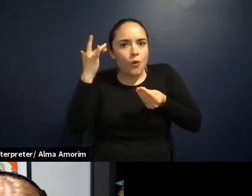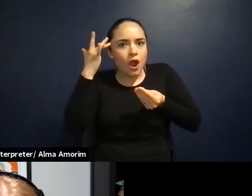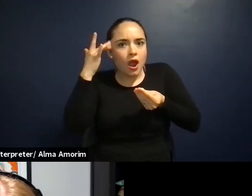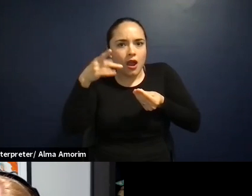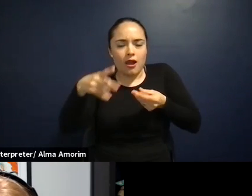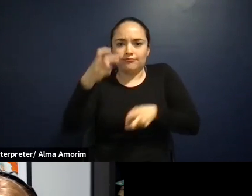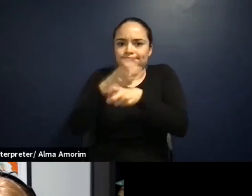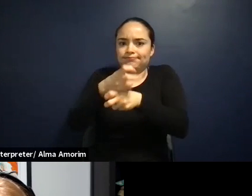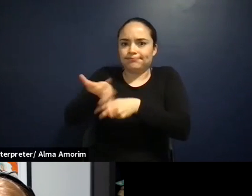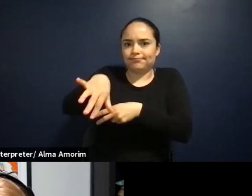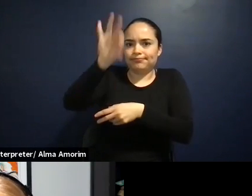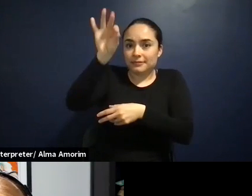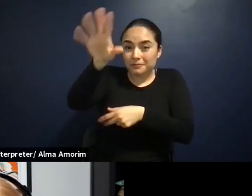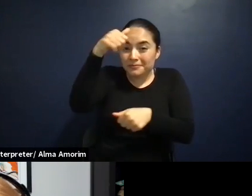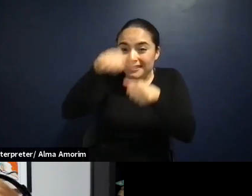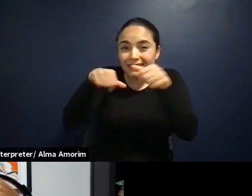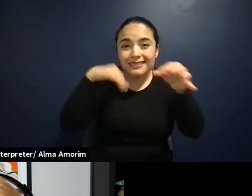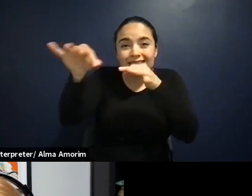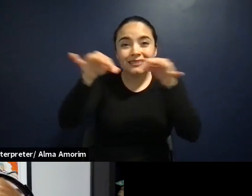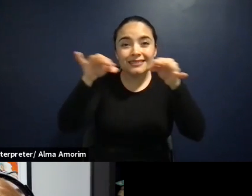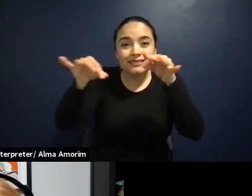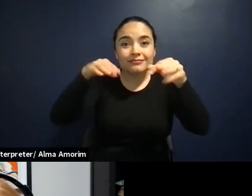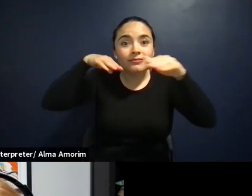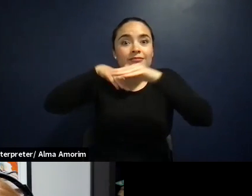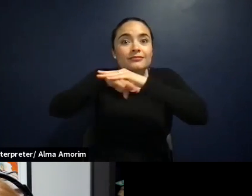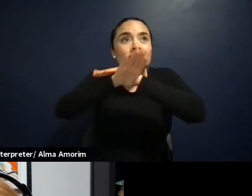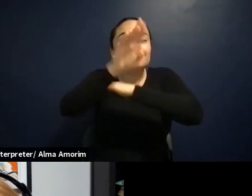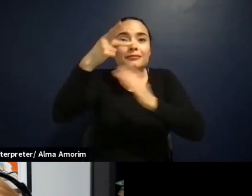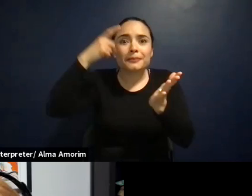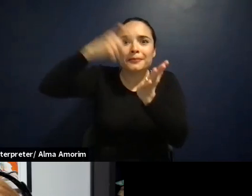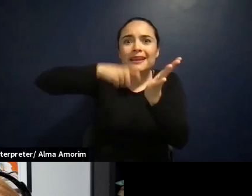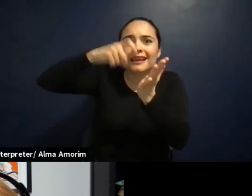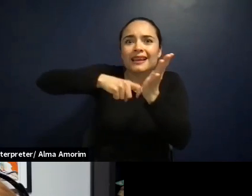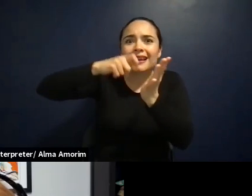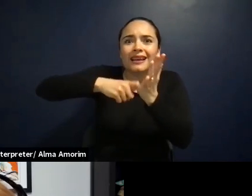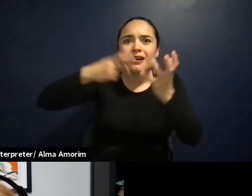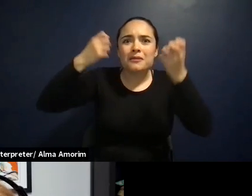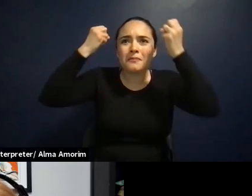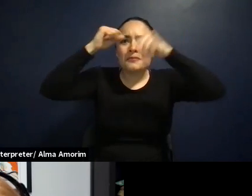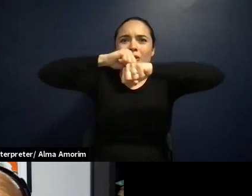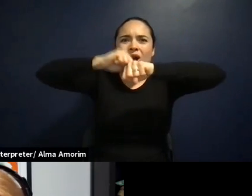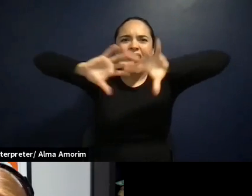a couple ounces per ton of rock, so it's very hard to get out of our surface of our planet, and then